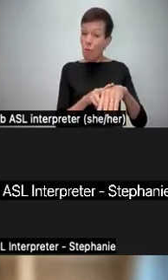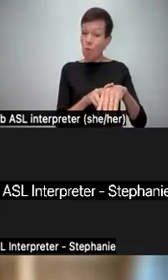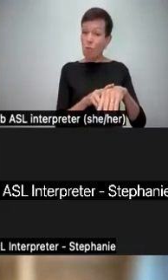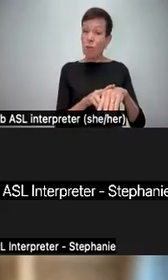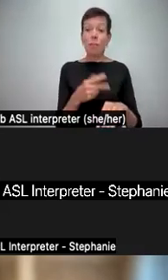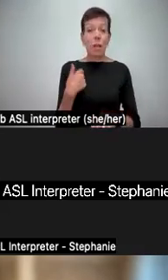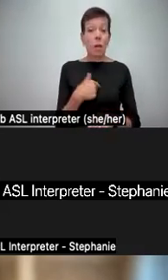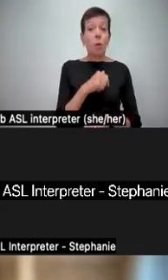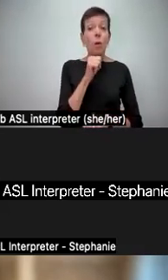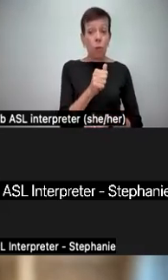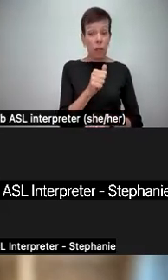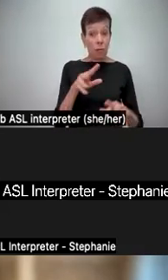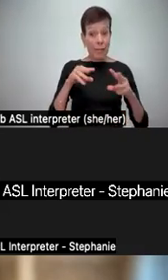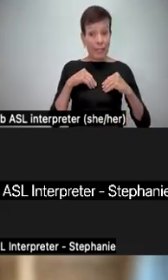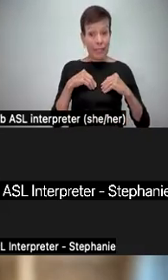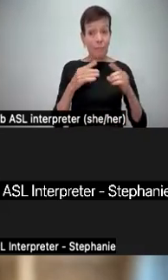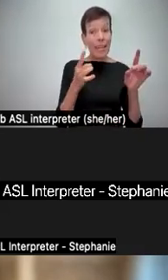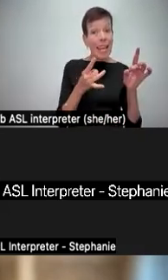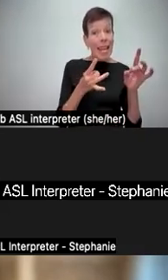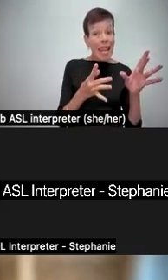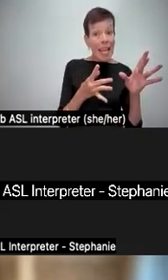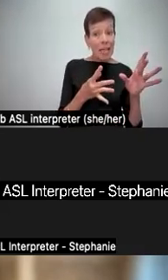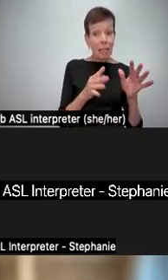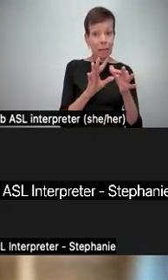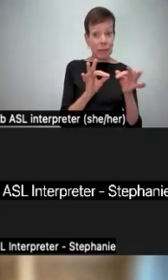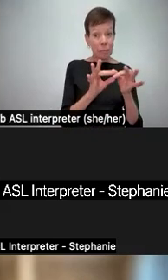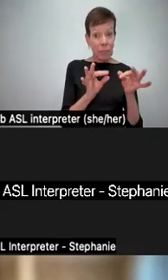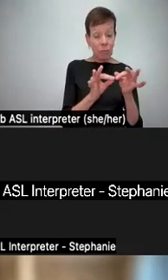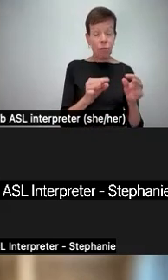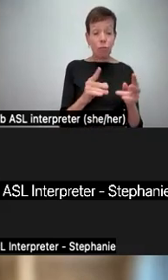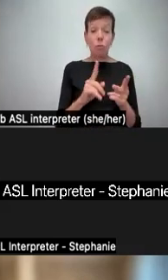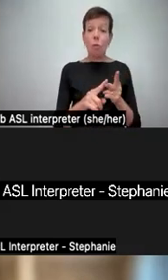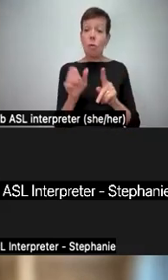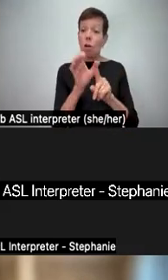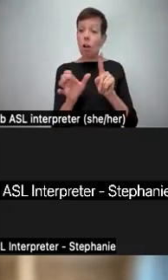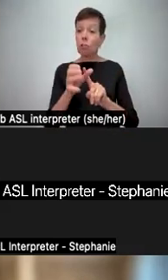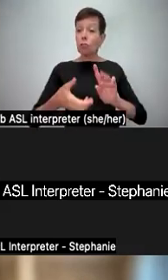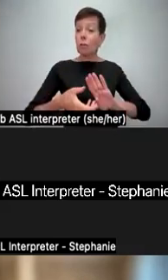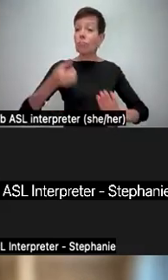such as hate speech, cultural appropriation and active exclusionary behaviour. So please